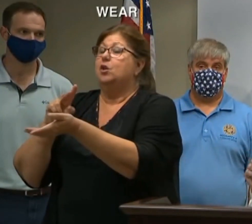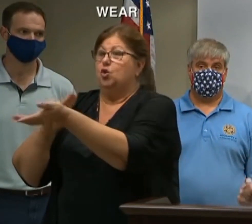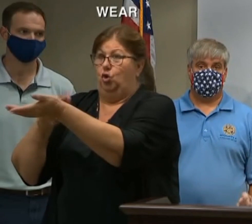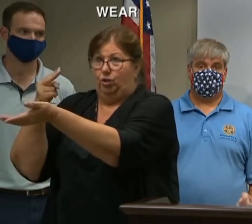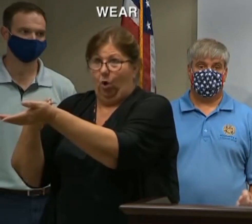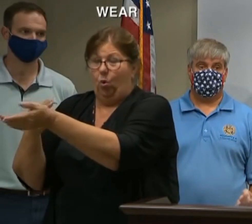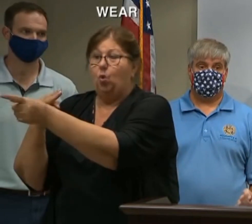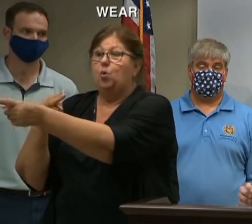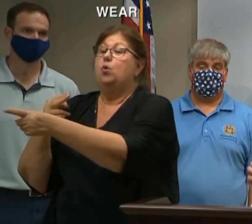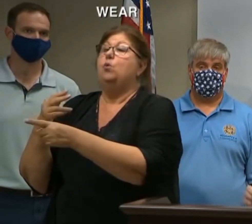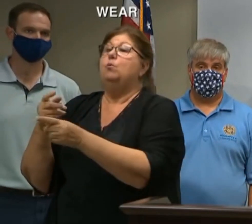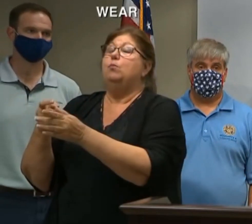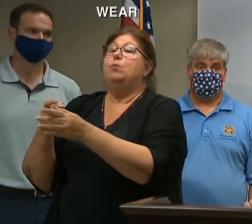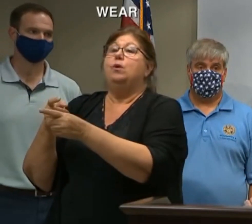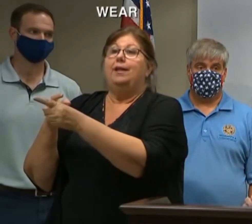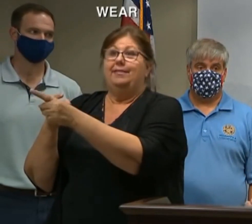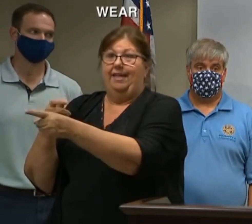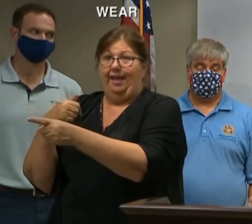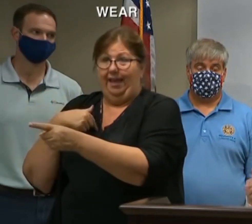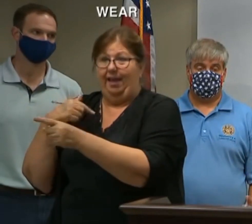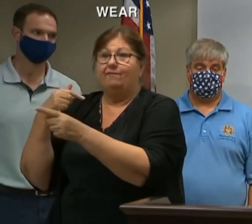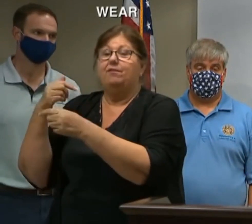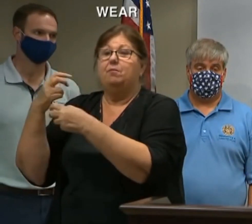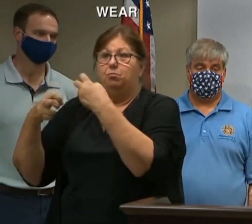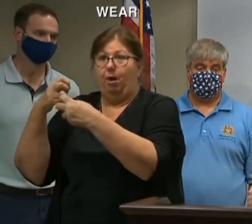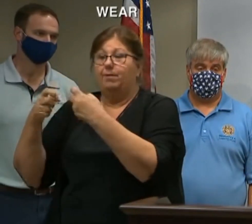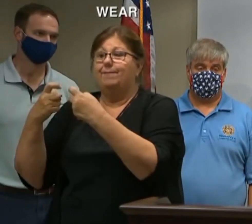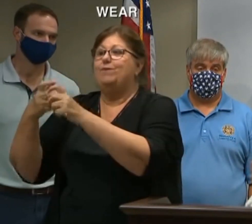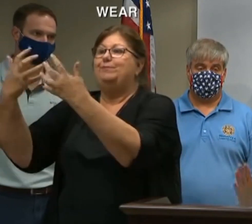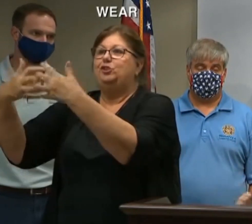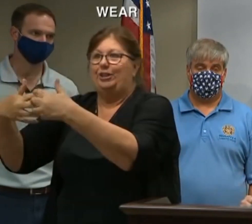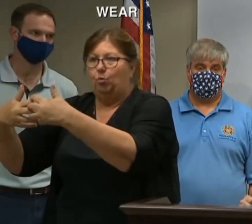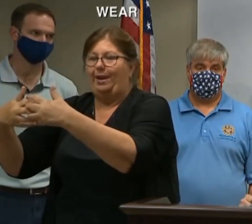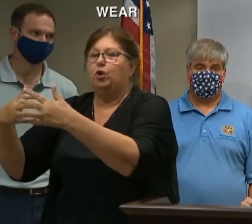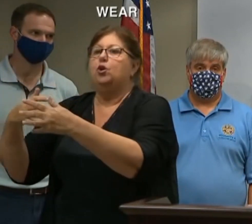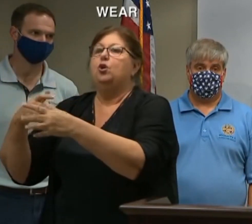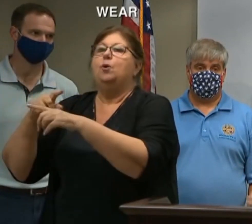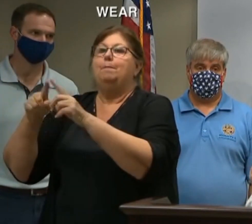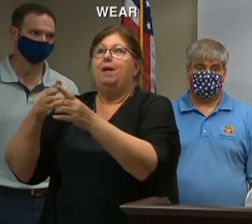facility it was dangerous so thank thankfully it got resolved but